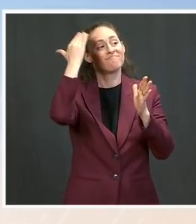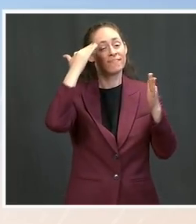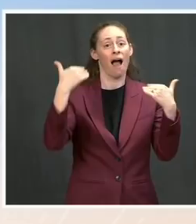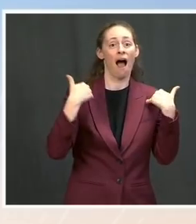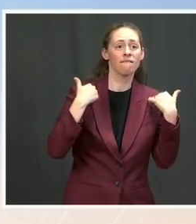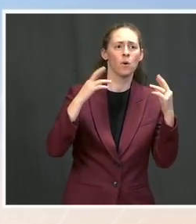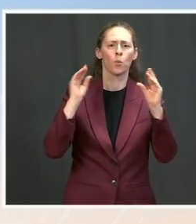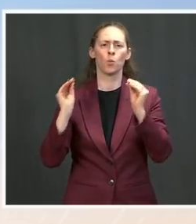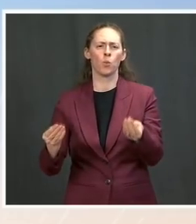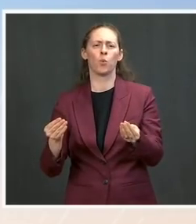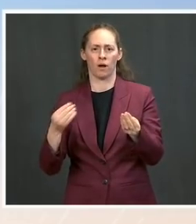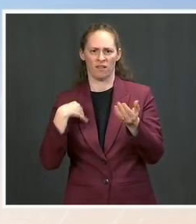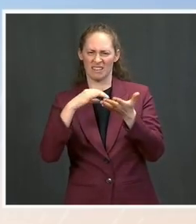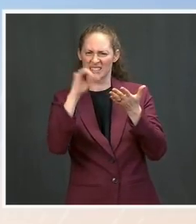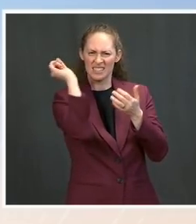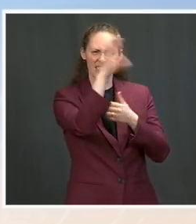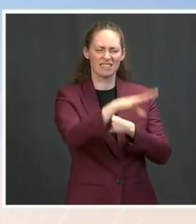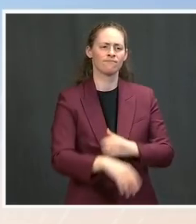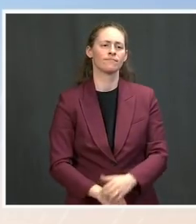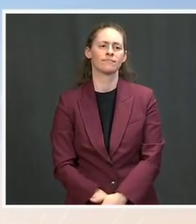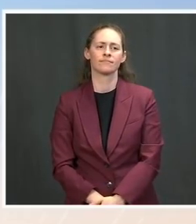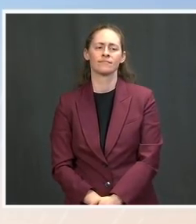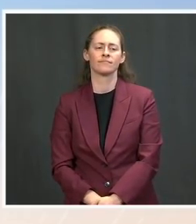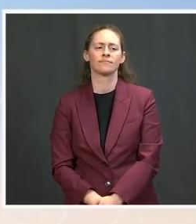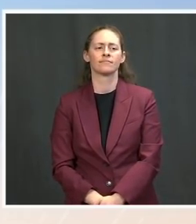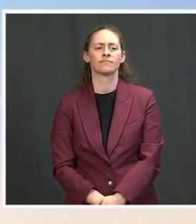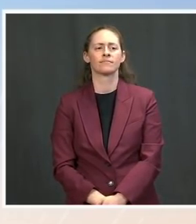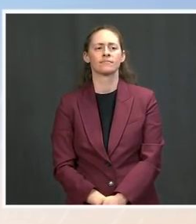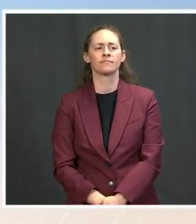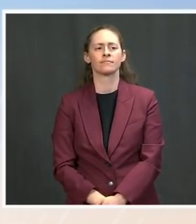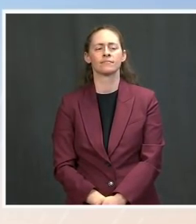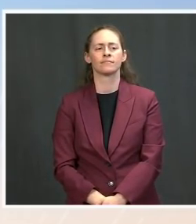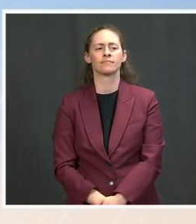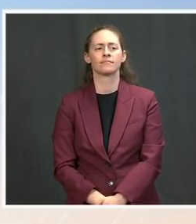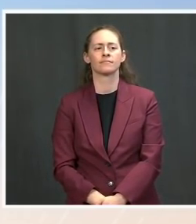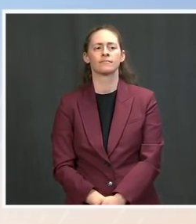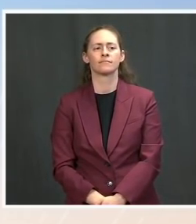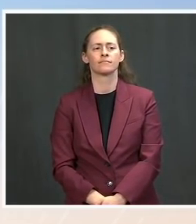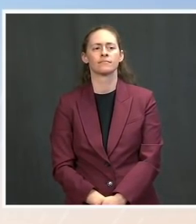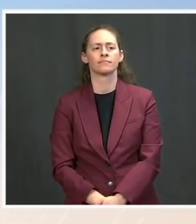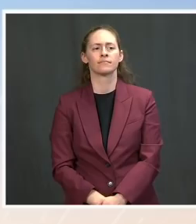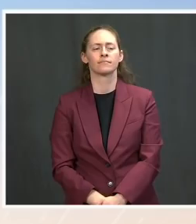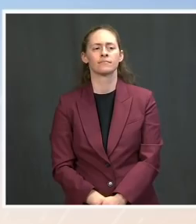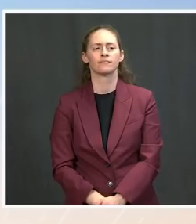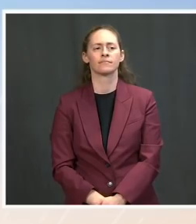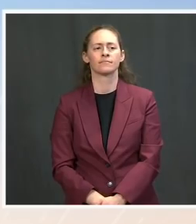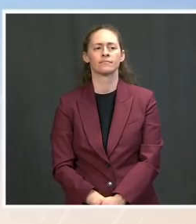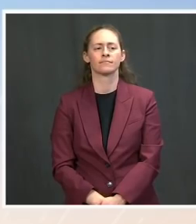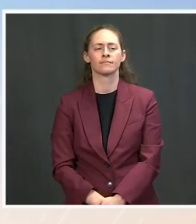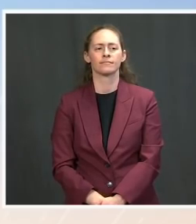And we're also working -- one of the questions that's come up is about assistance and know-how. And CDC experts will work in close coordination